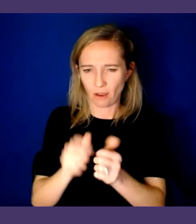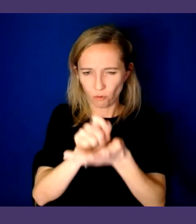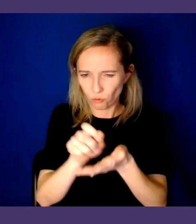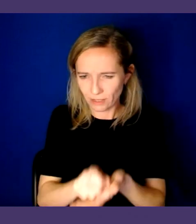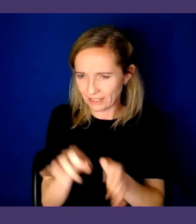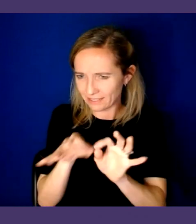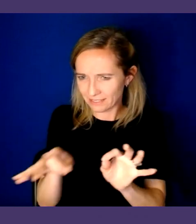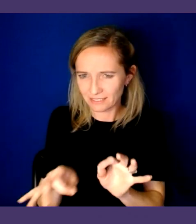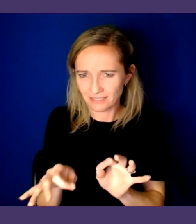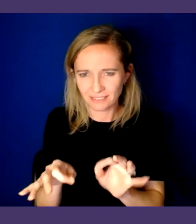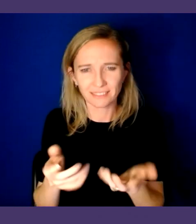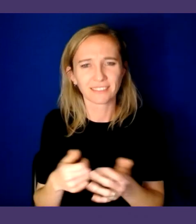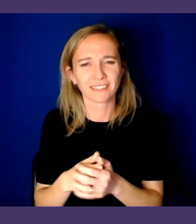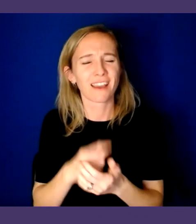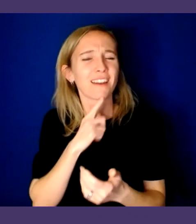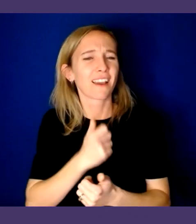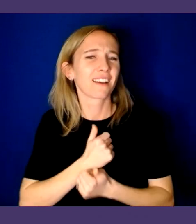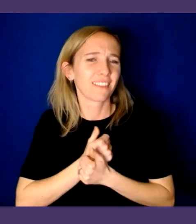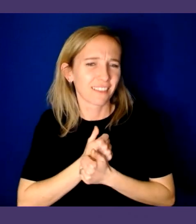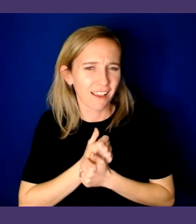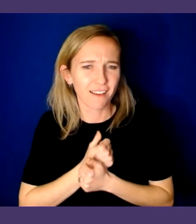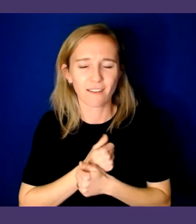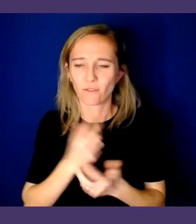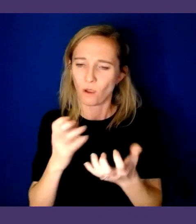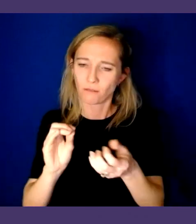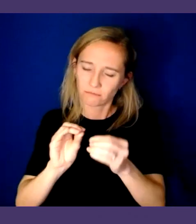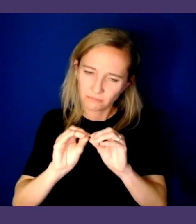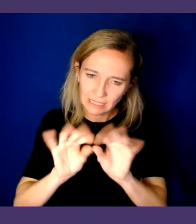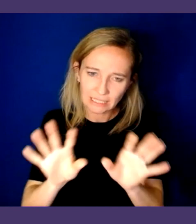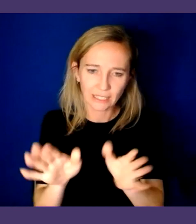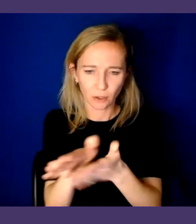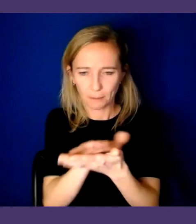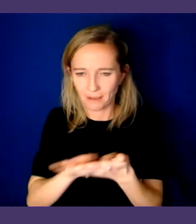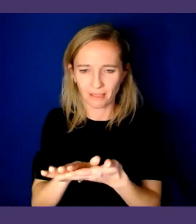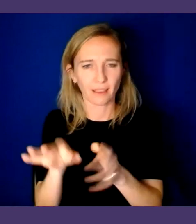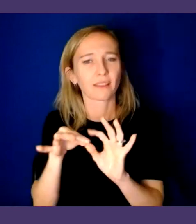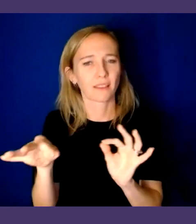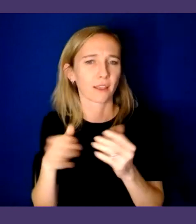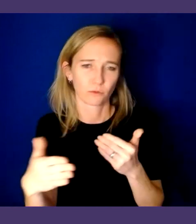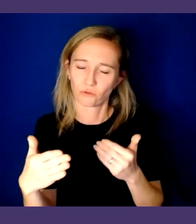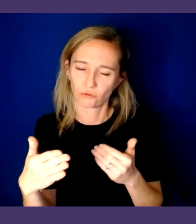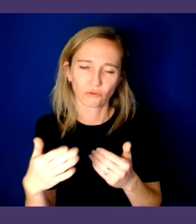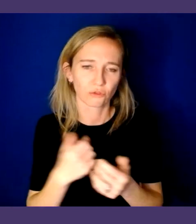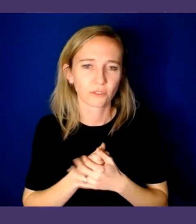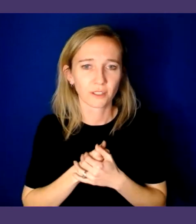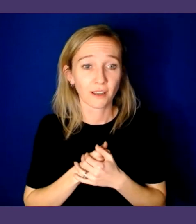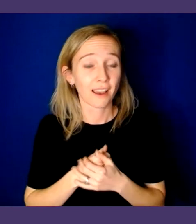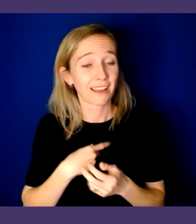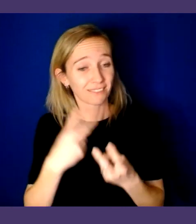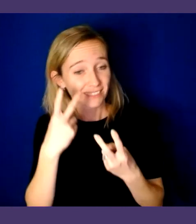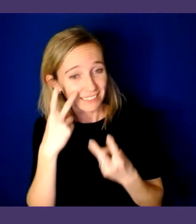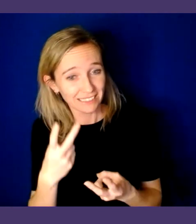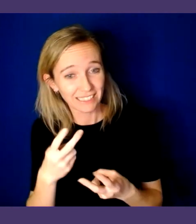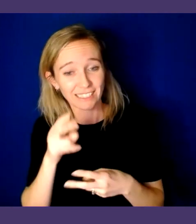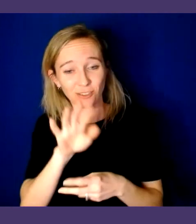I love this push for plain language in the future. I've been watching all those drafts go by and that's very exciting stuff.